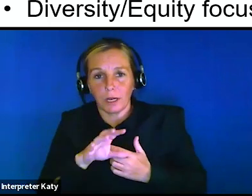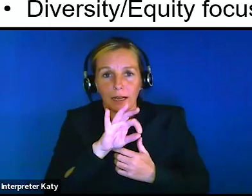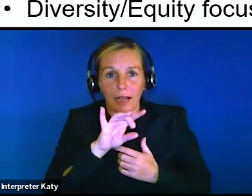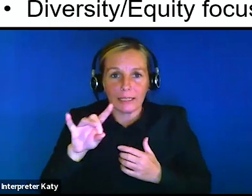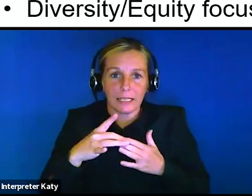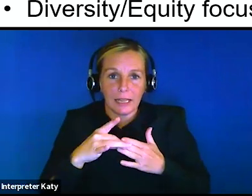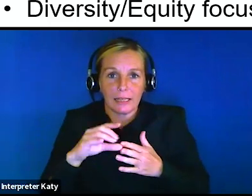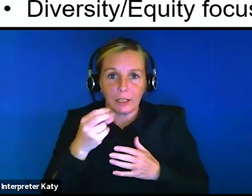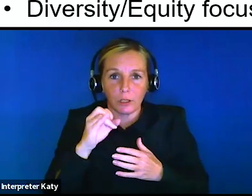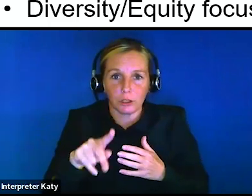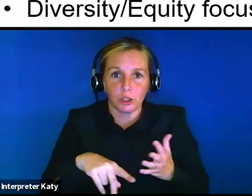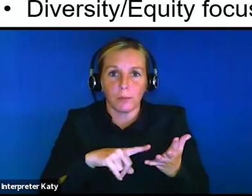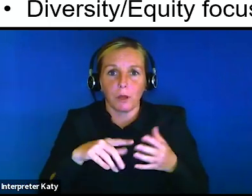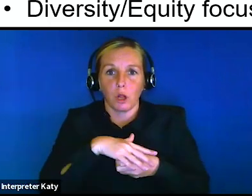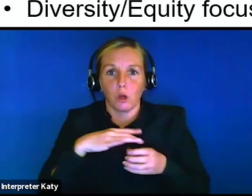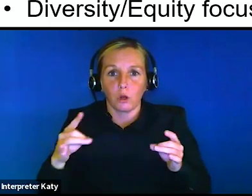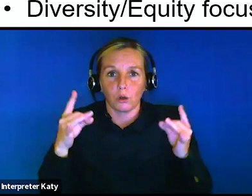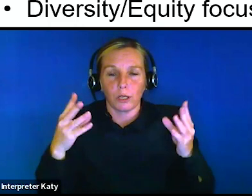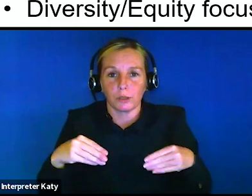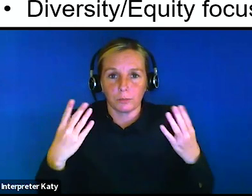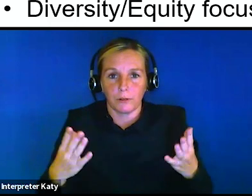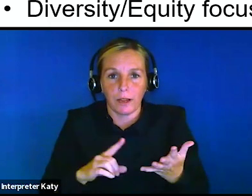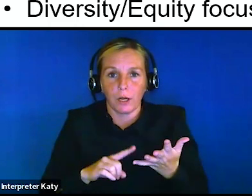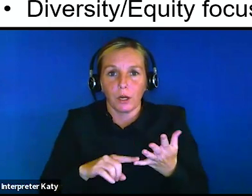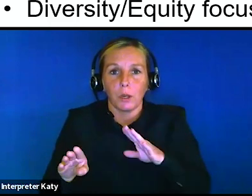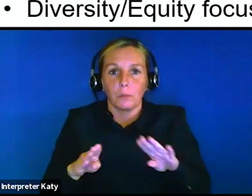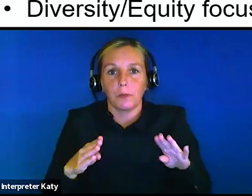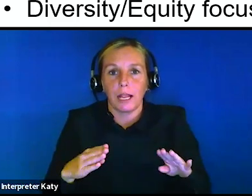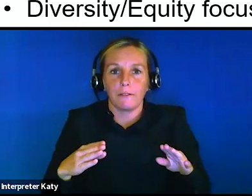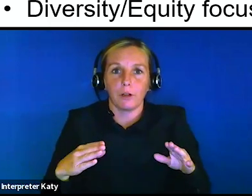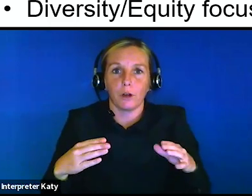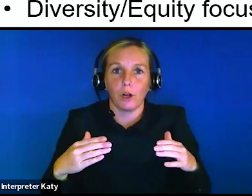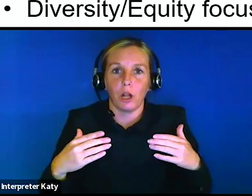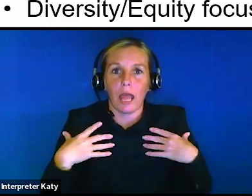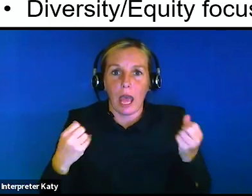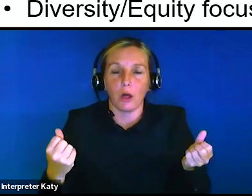mobile crisis provider, behavioral health, youth expert, community based, a community